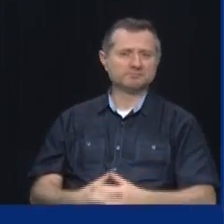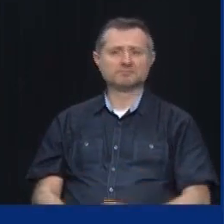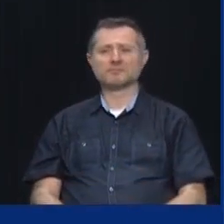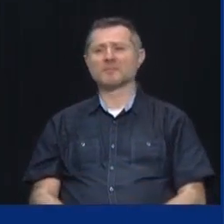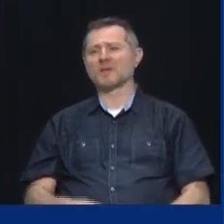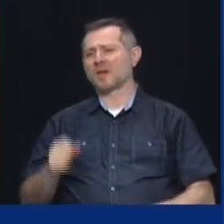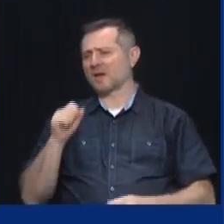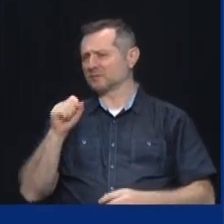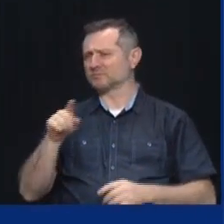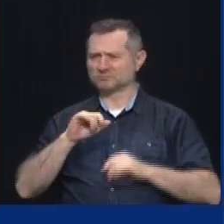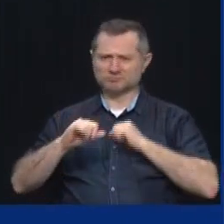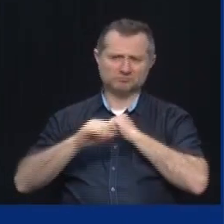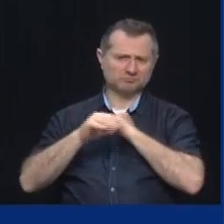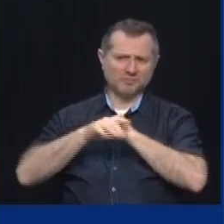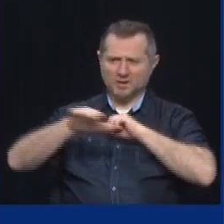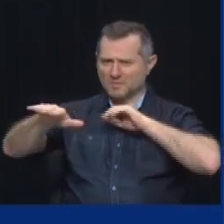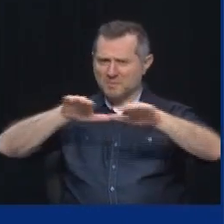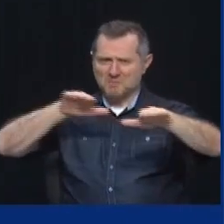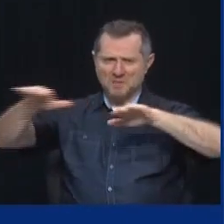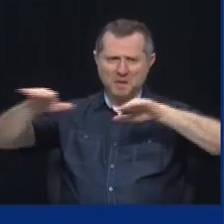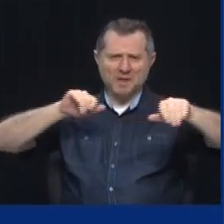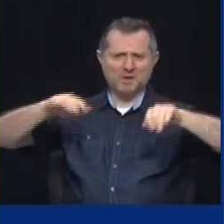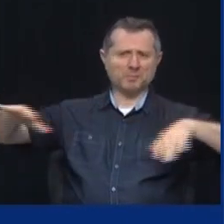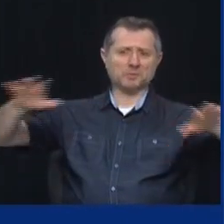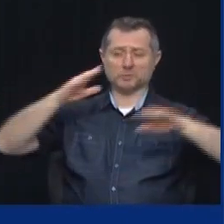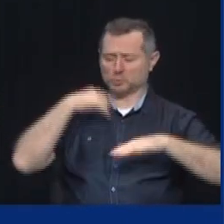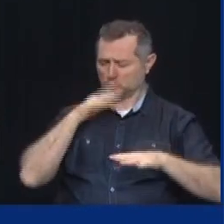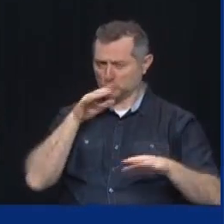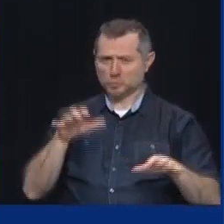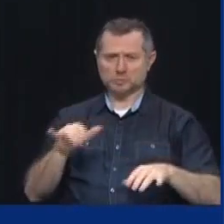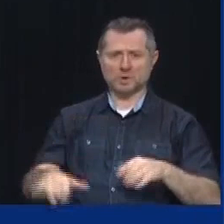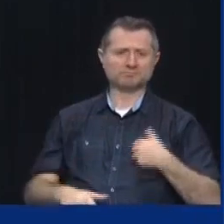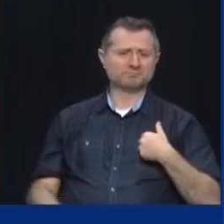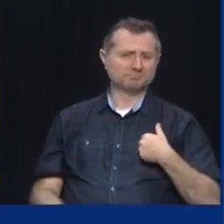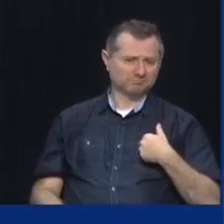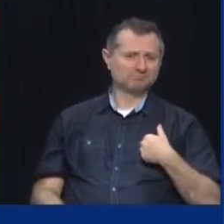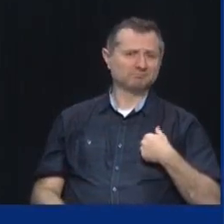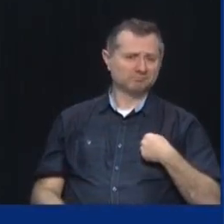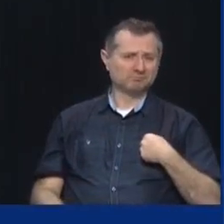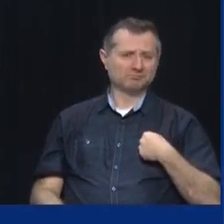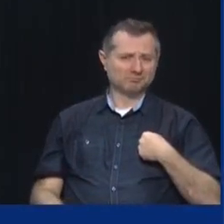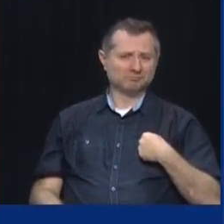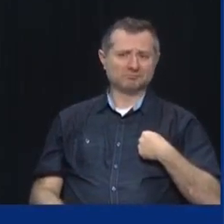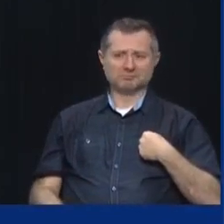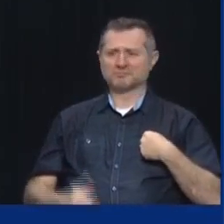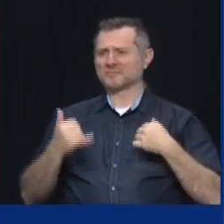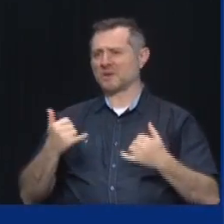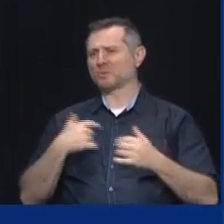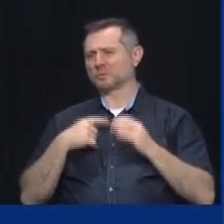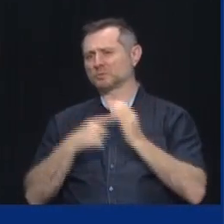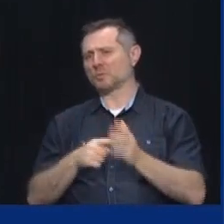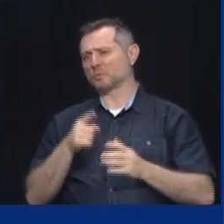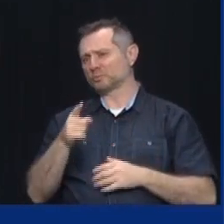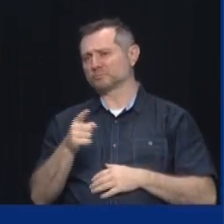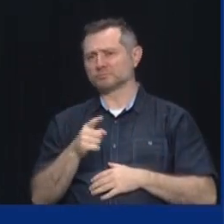NEW ADVANTAGE OF OUR SUPER LOW COVID POSITIVITY RATE IN THIS STATE AND I THINK IT'S GOING TO BE A NATURAL TOURIST DESTINATION